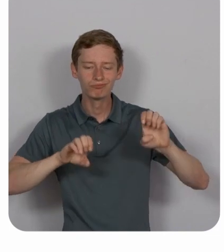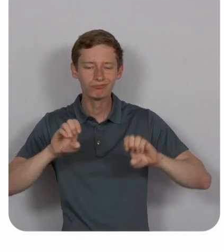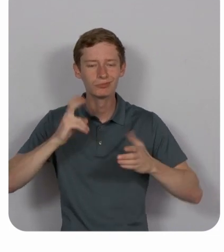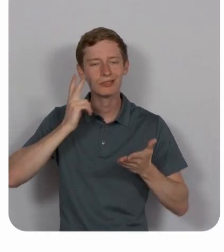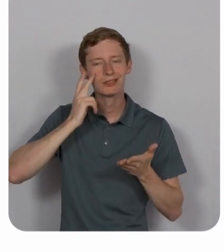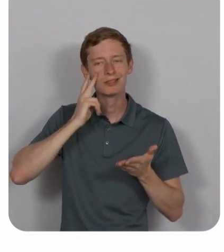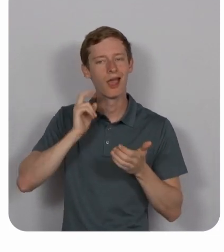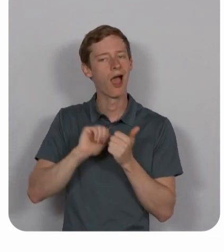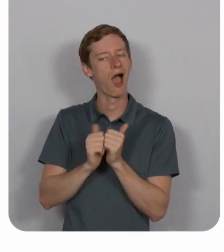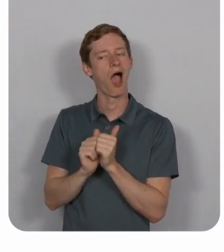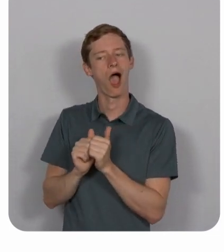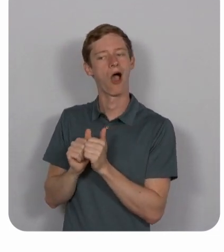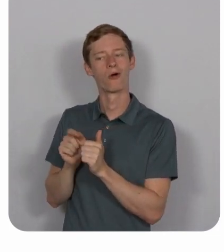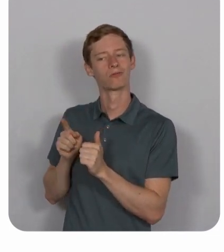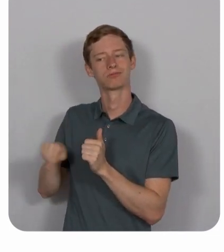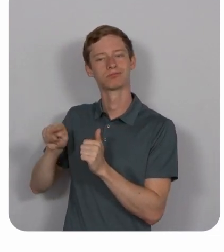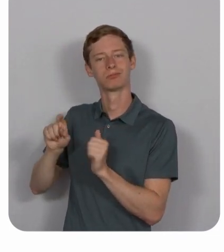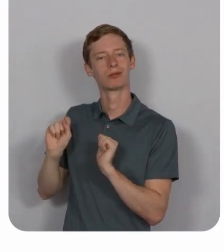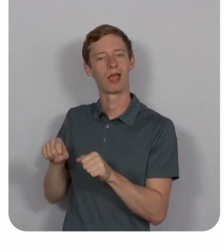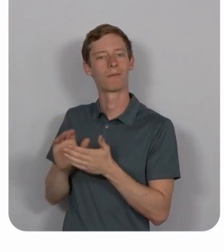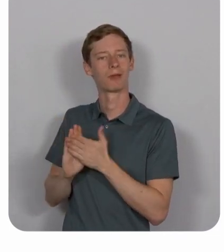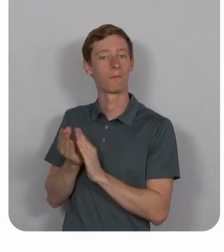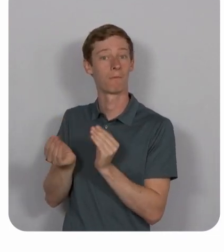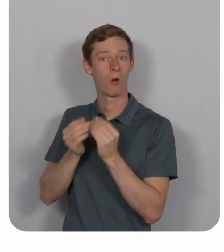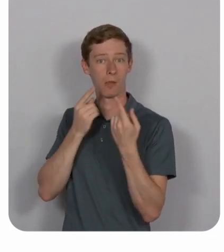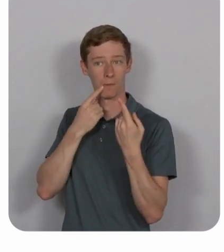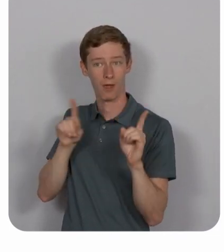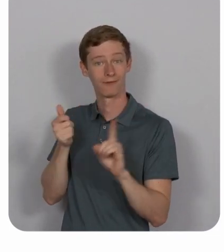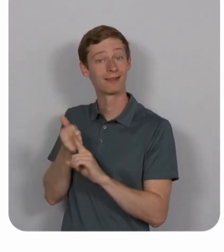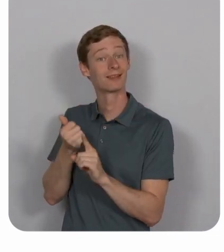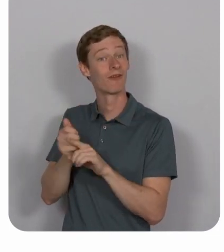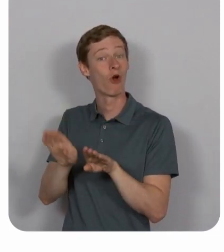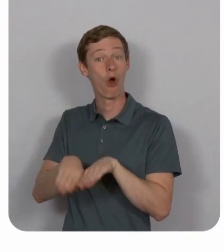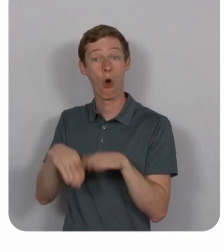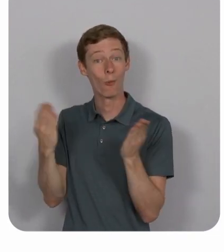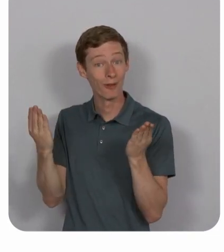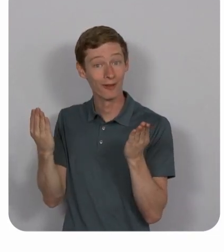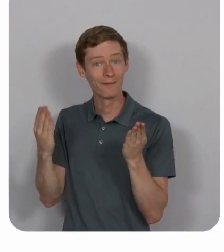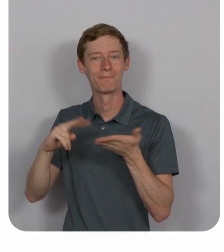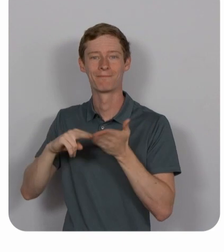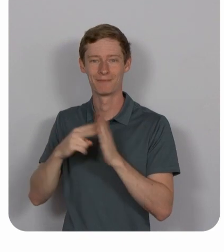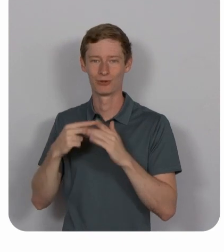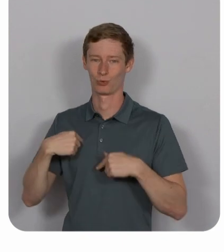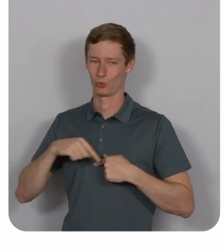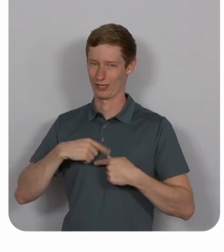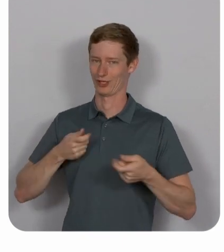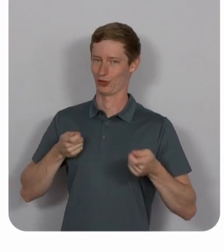a difference in the effectiveness. And with Llama V2 being open-source, we could control all of these aspects ourselves.